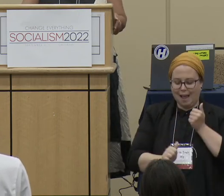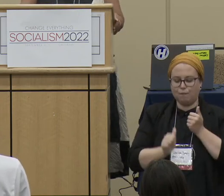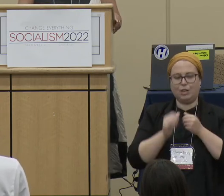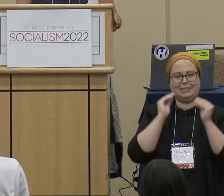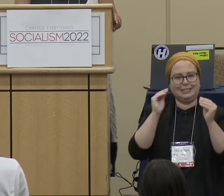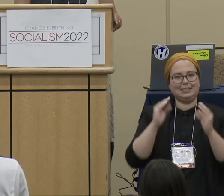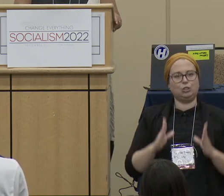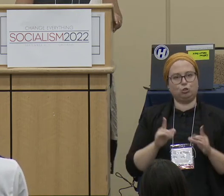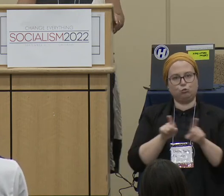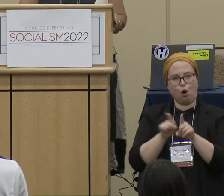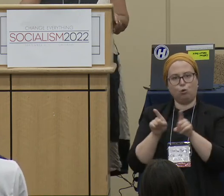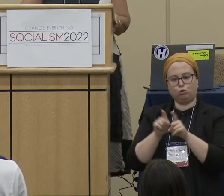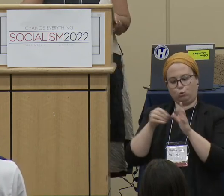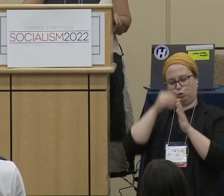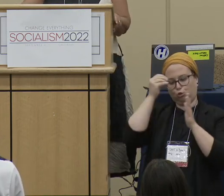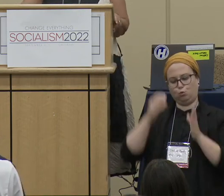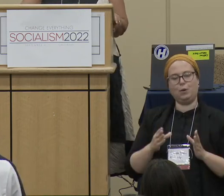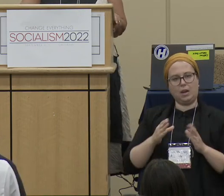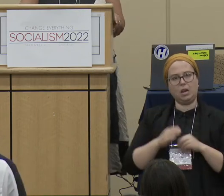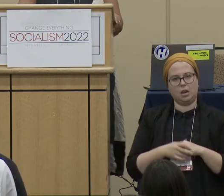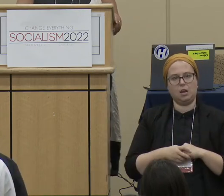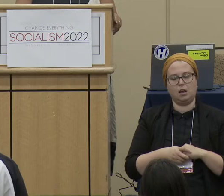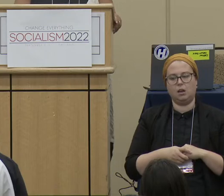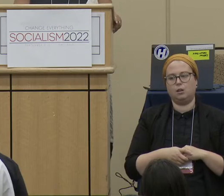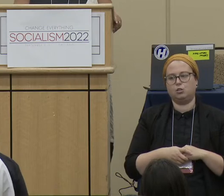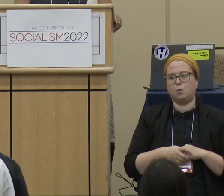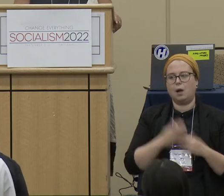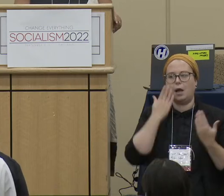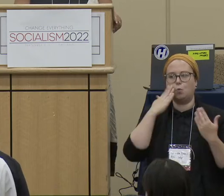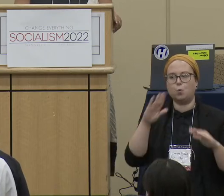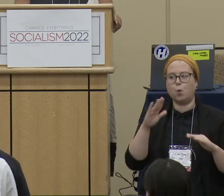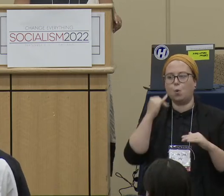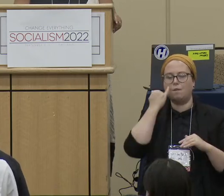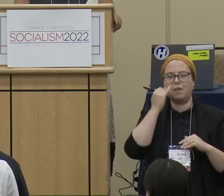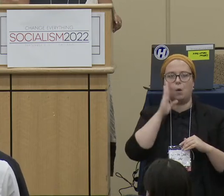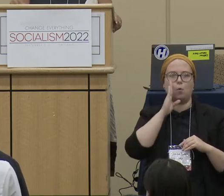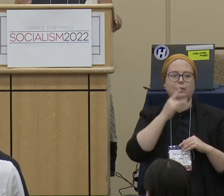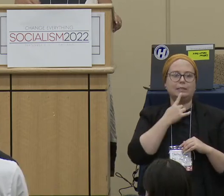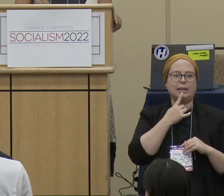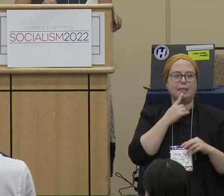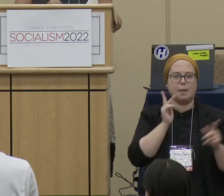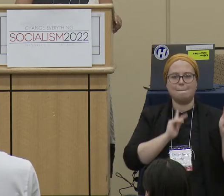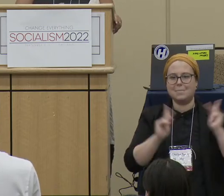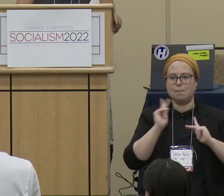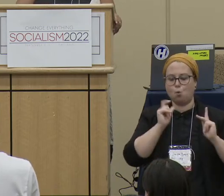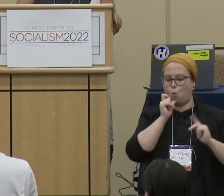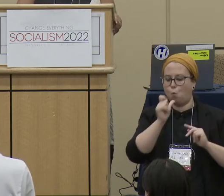spaces, I think everybody is also a student. So, I don't